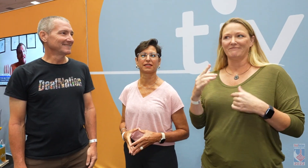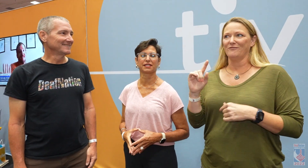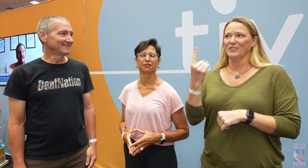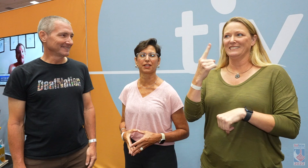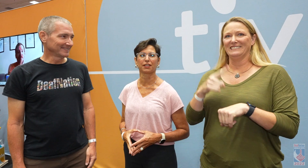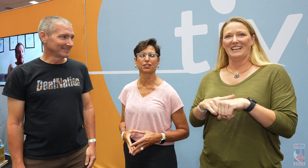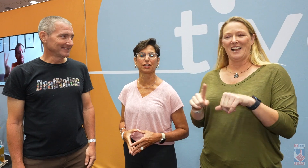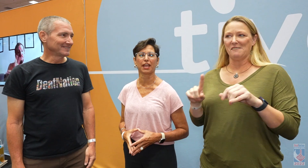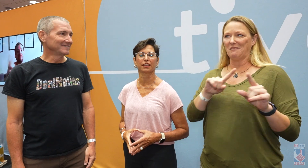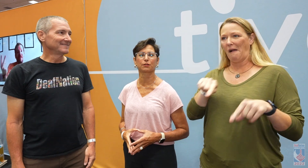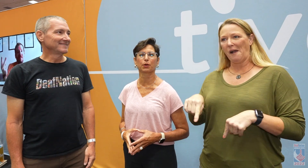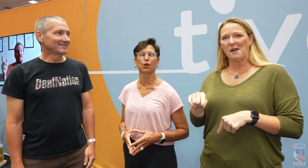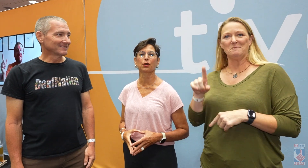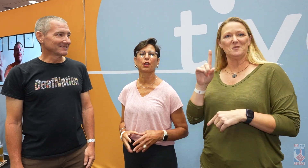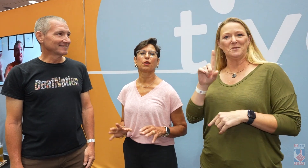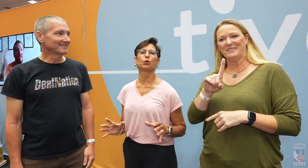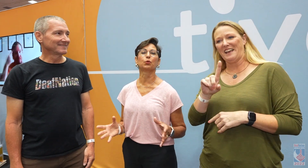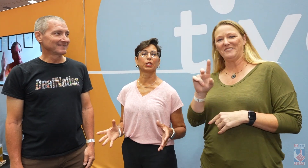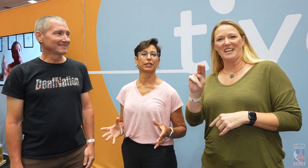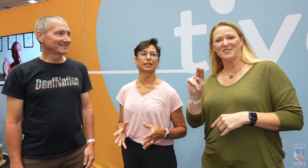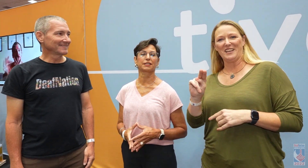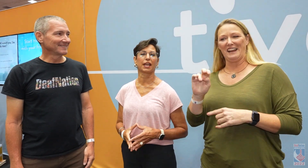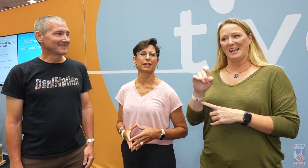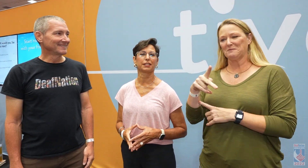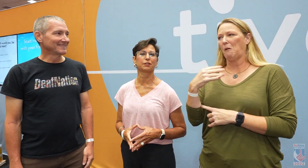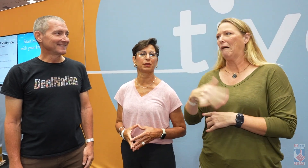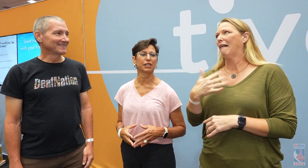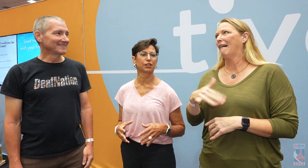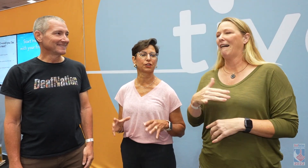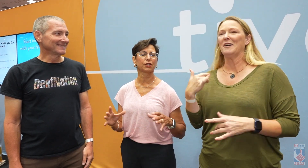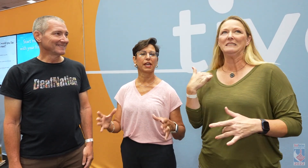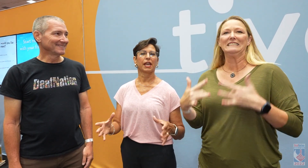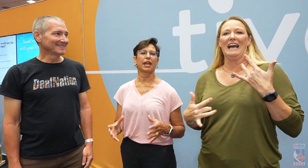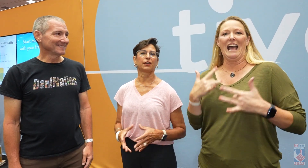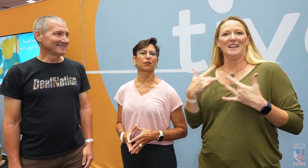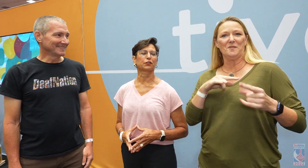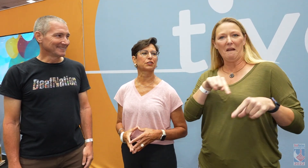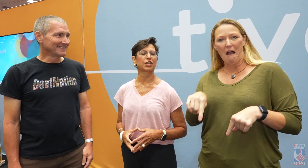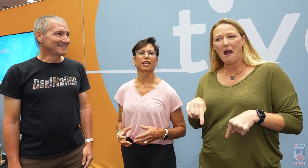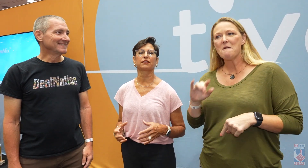This is our first time coming to DeafNation Expo. We are so excited to come here.